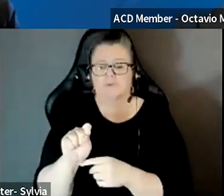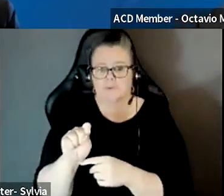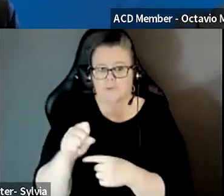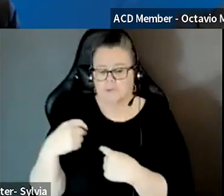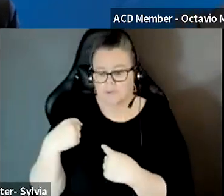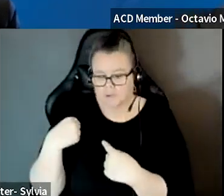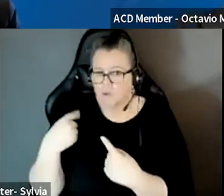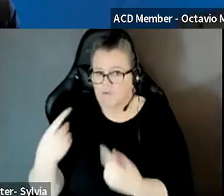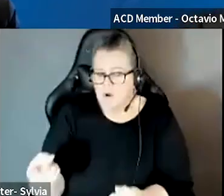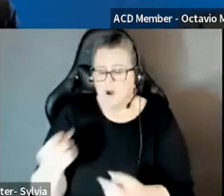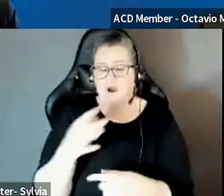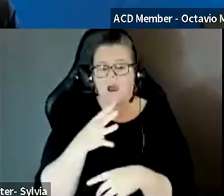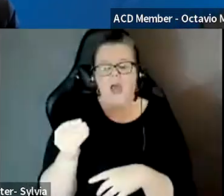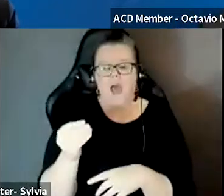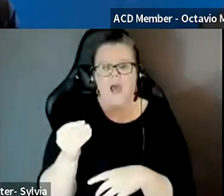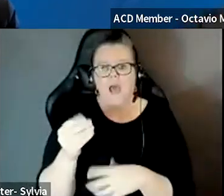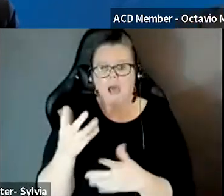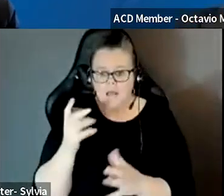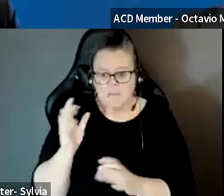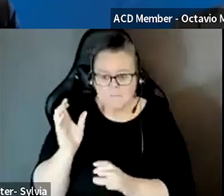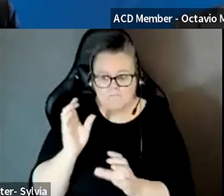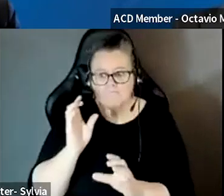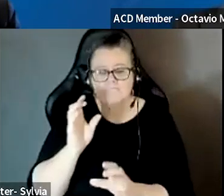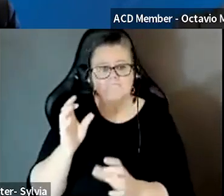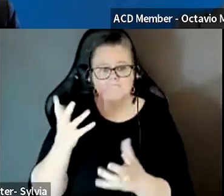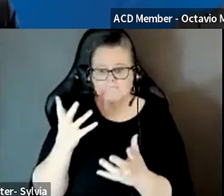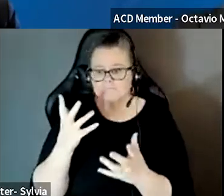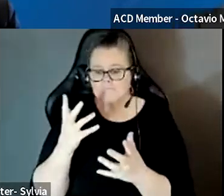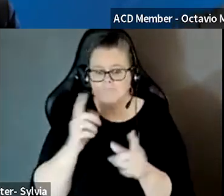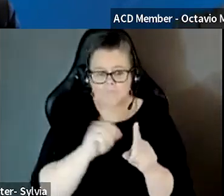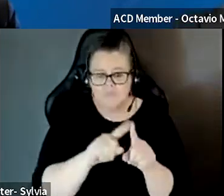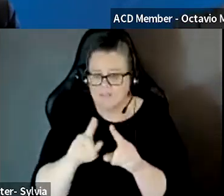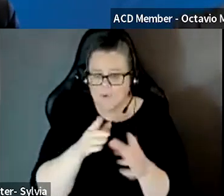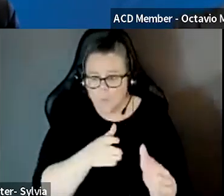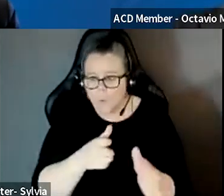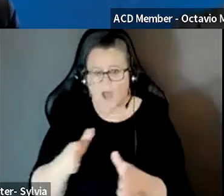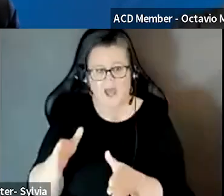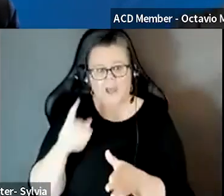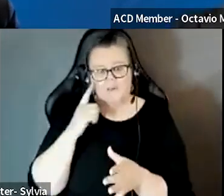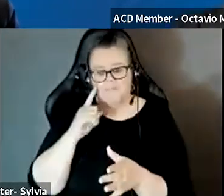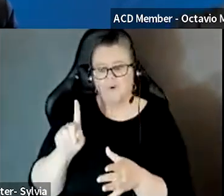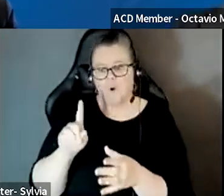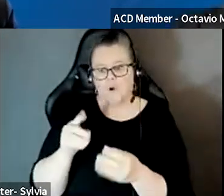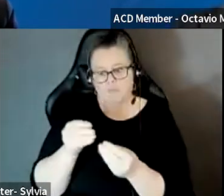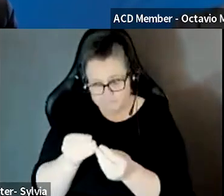and to explore ways of expanding access. So that's just simply access.